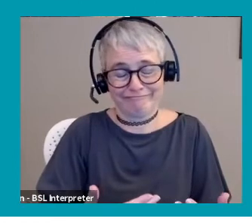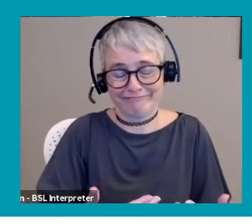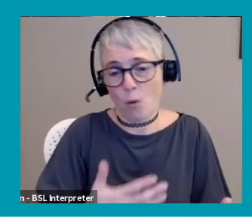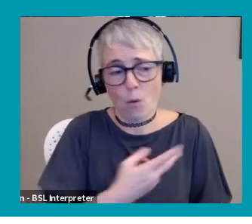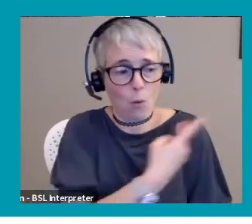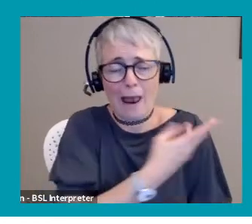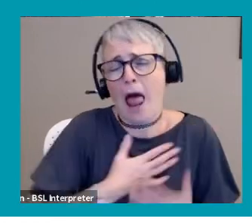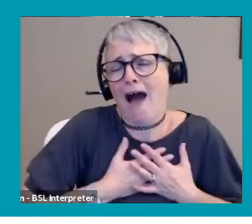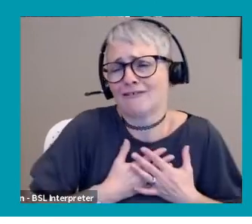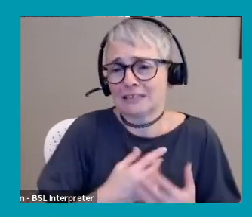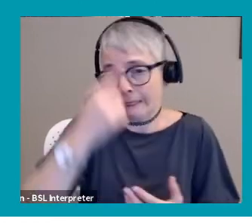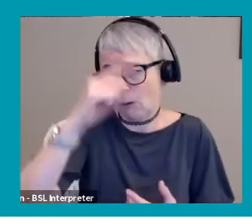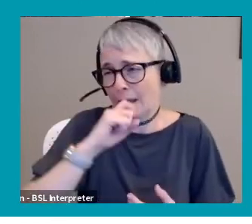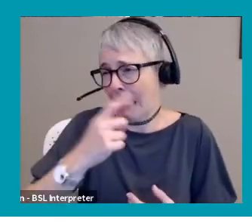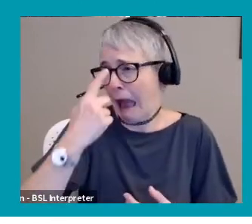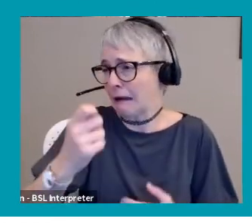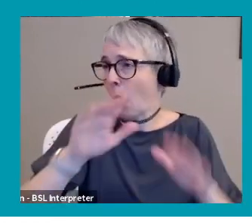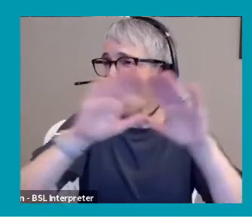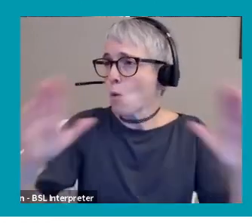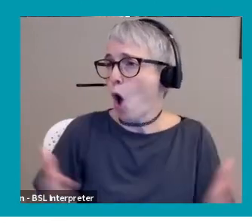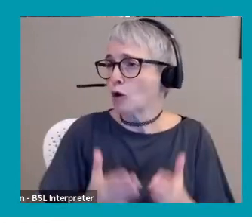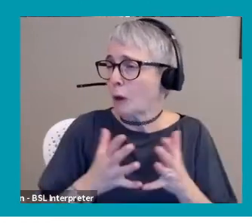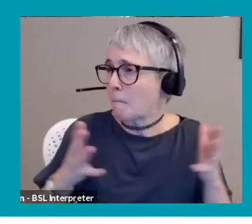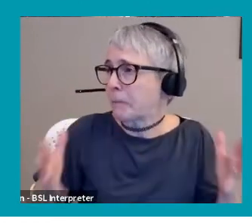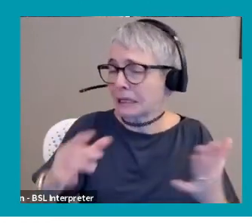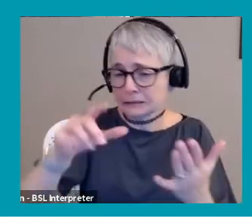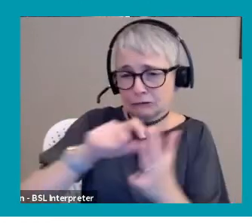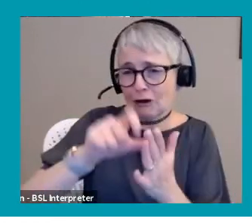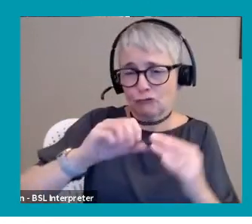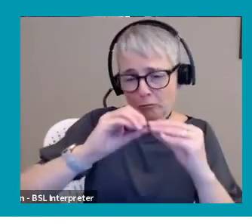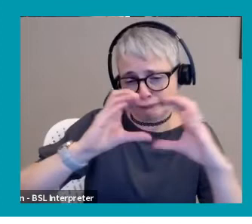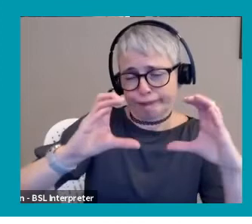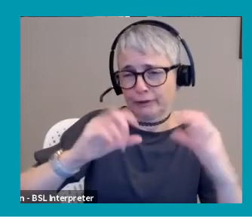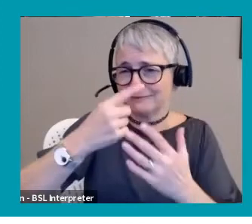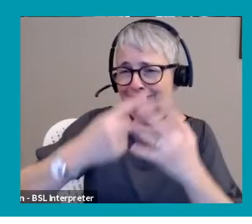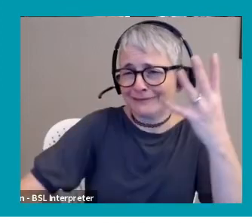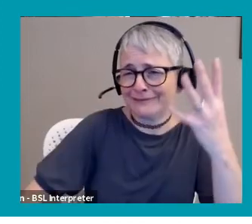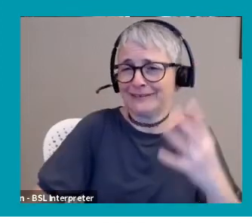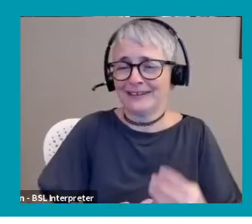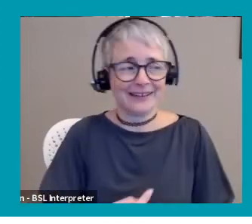That wouldn't be any harm.